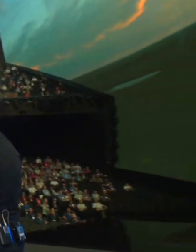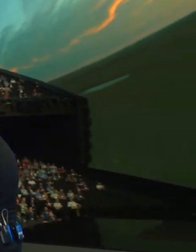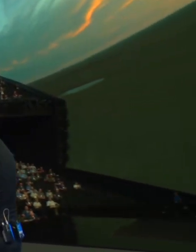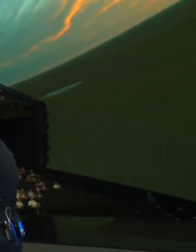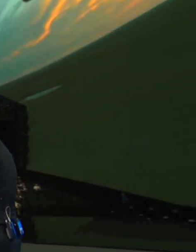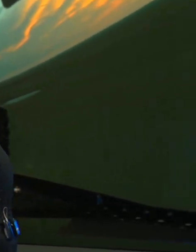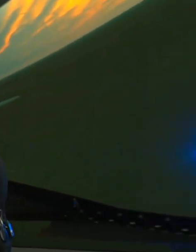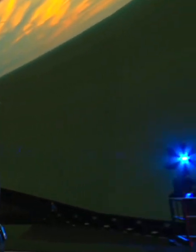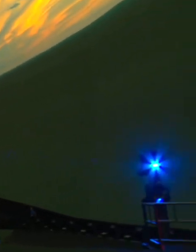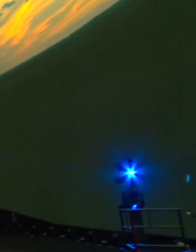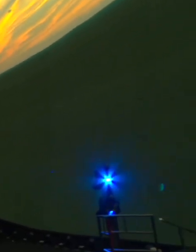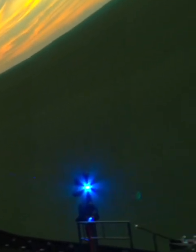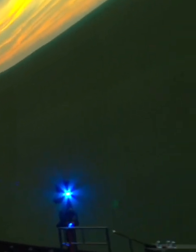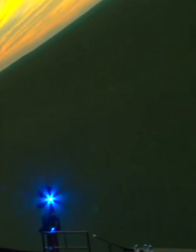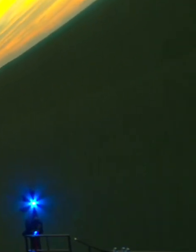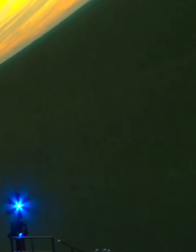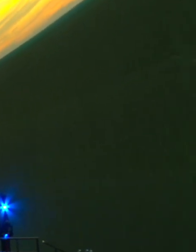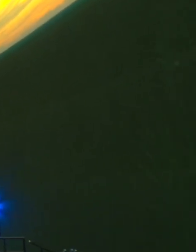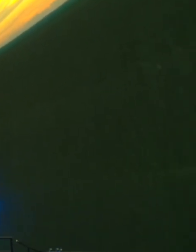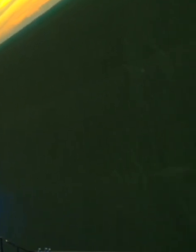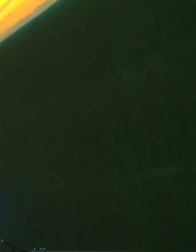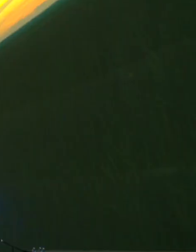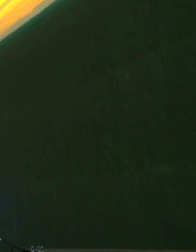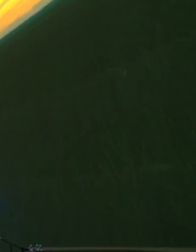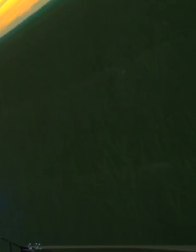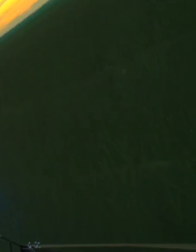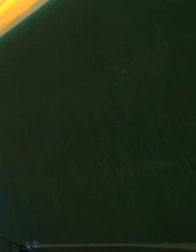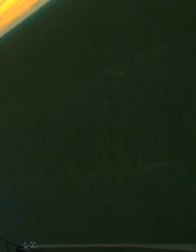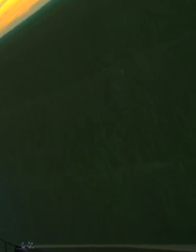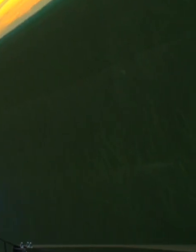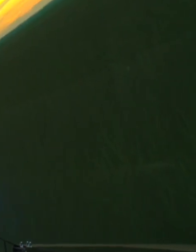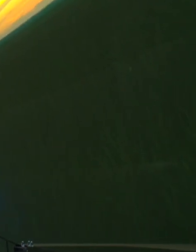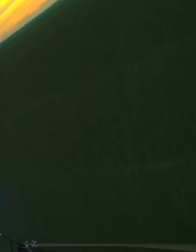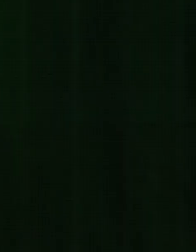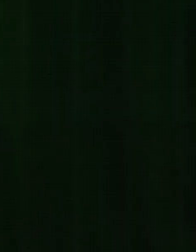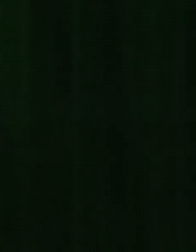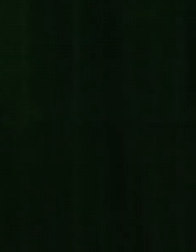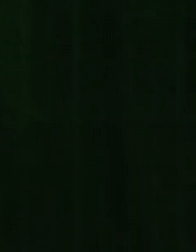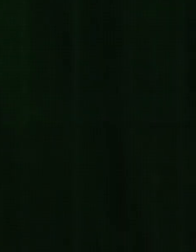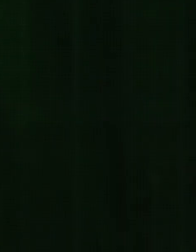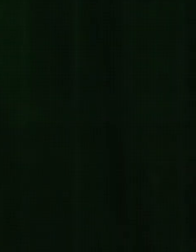Welcome to HPE Discover. Welcome to Sphere. Welcome to that amazing video.